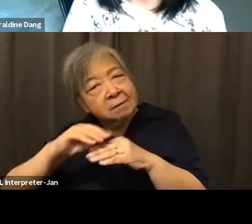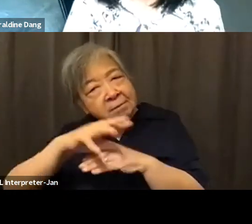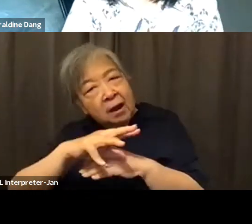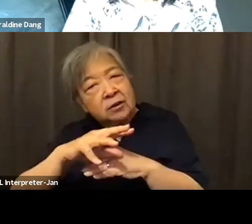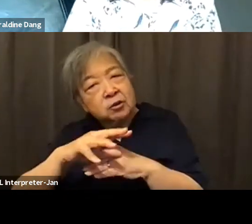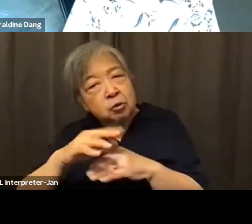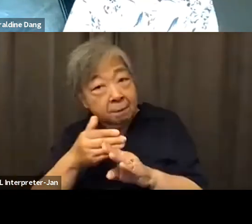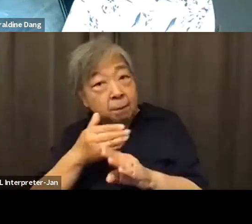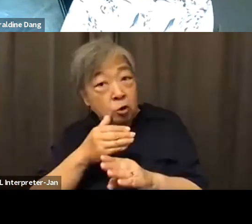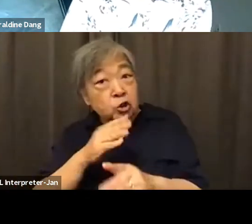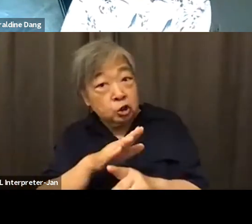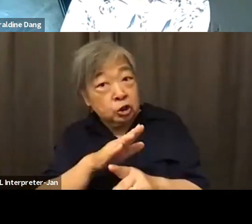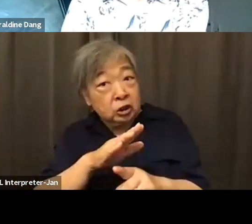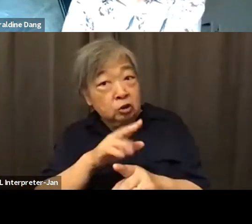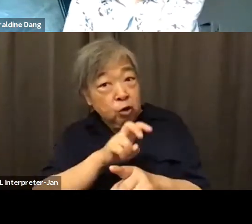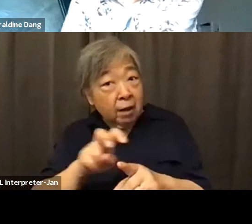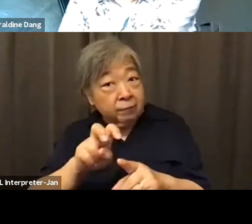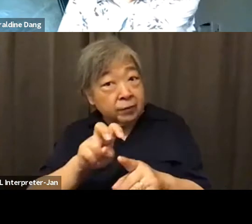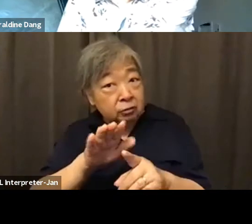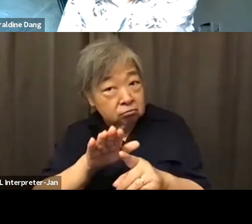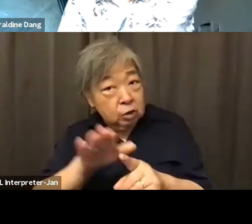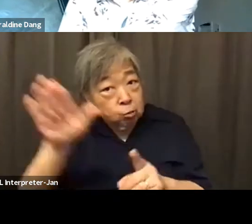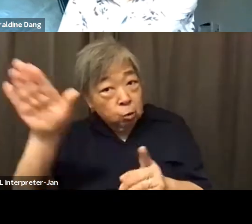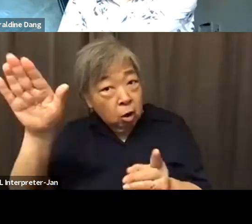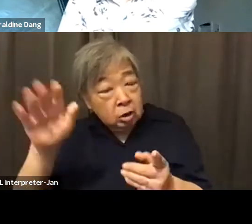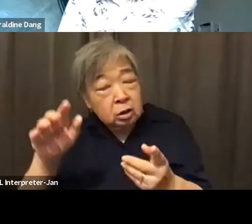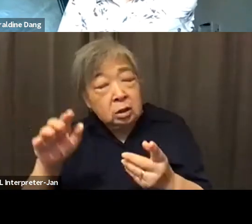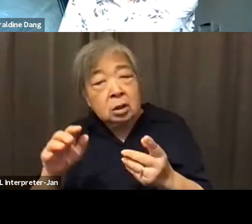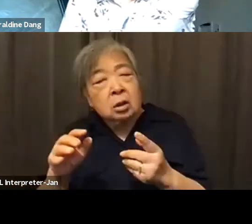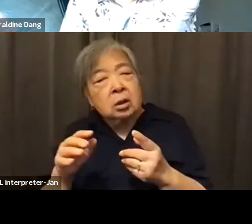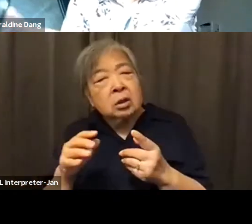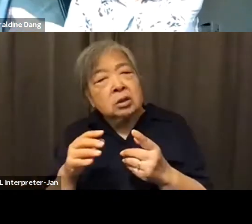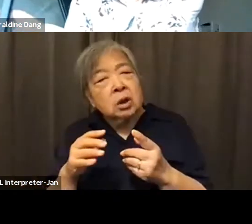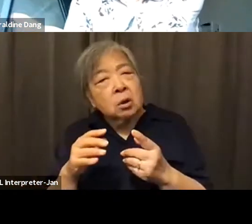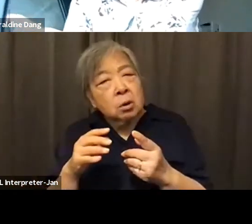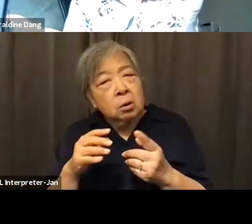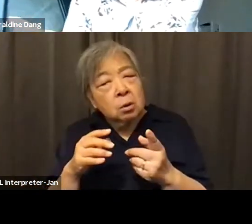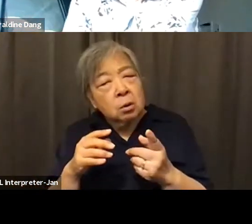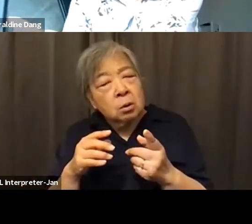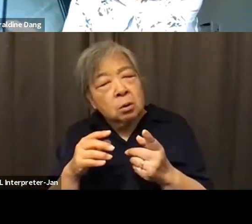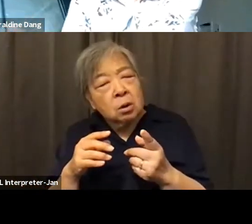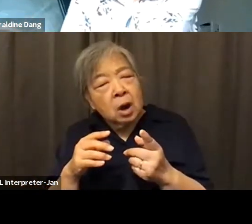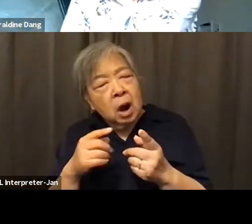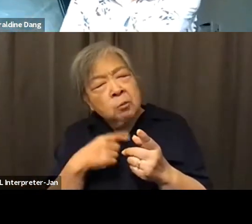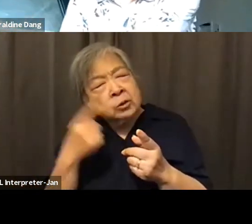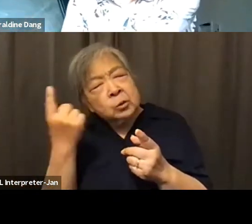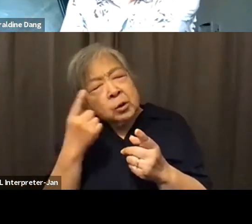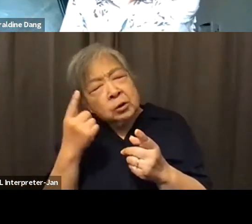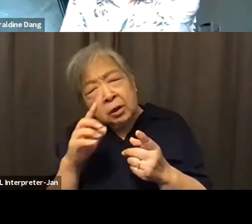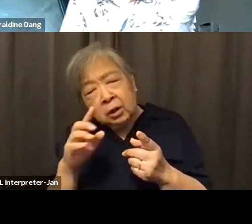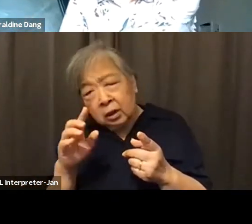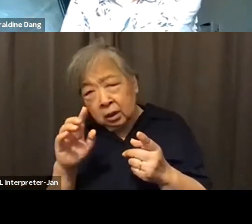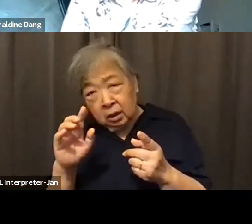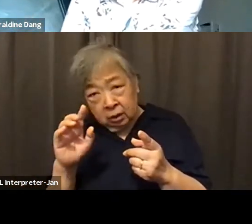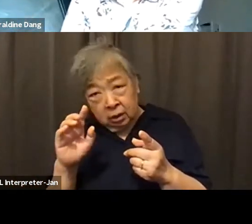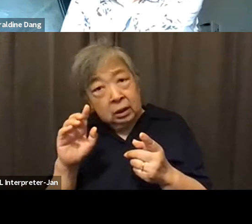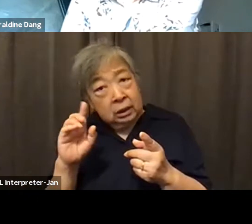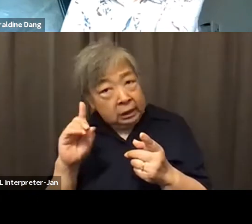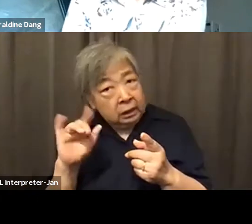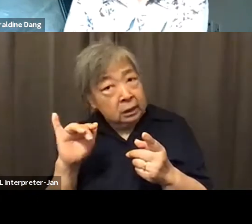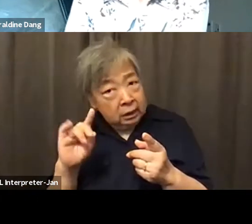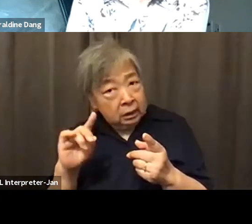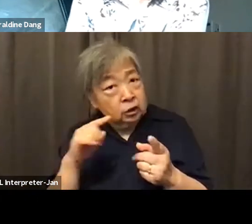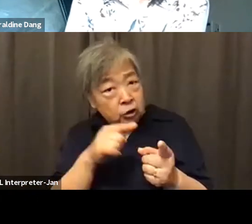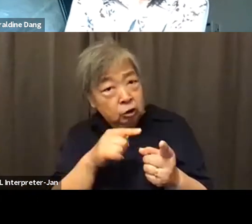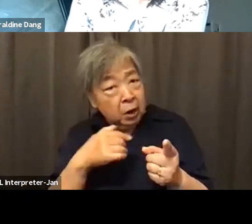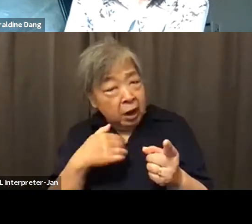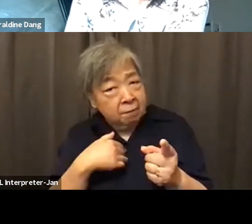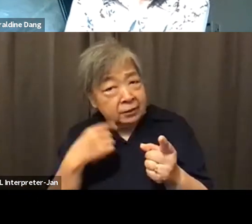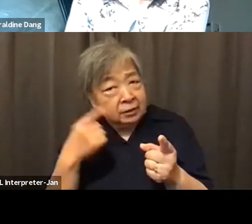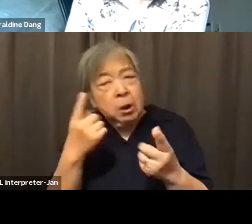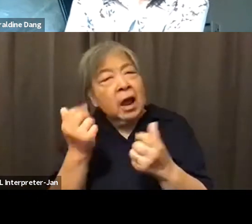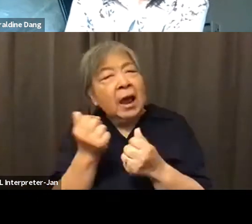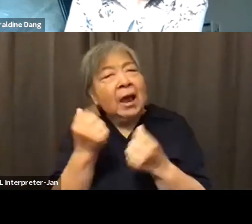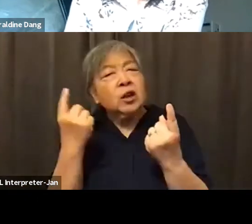So having some people in that role, I guess I was wondering, did you have anyone who could